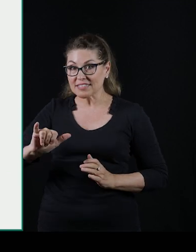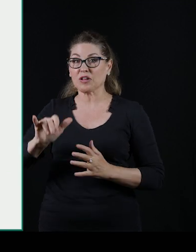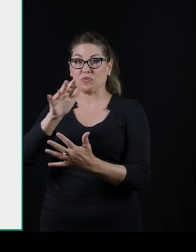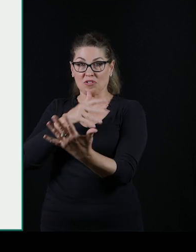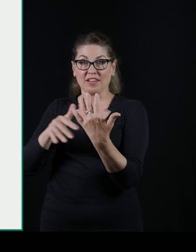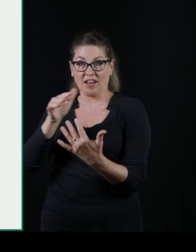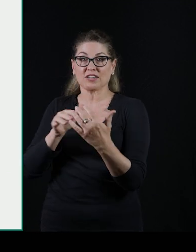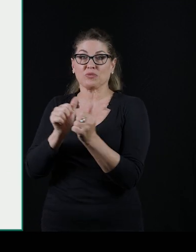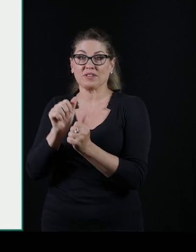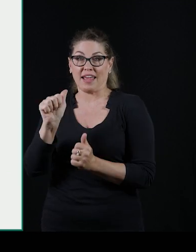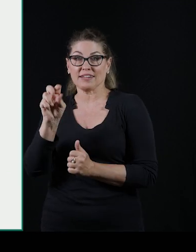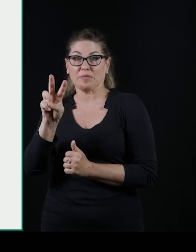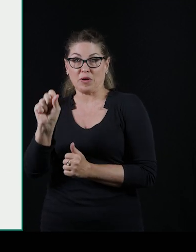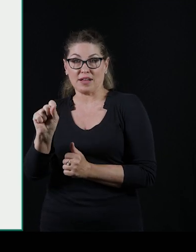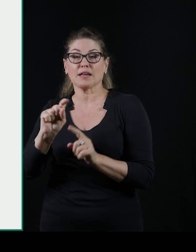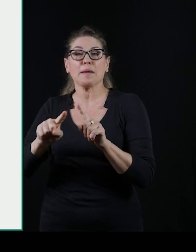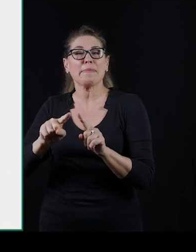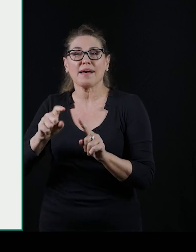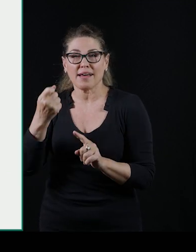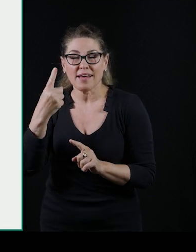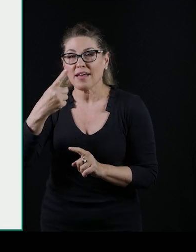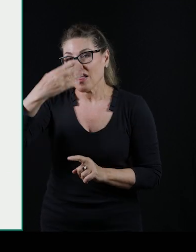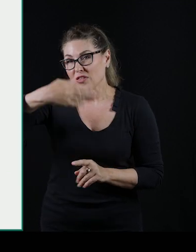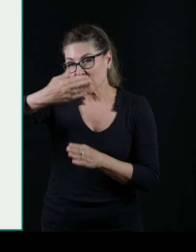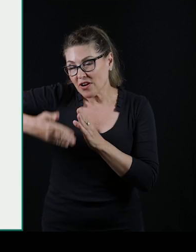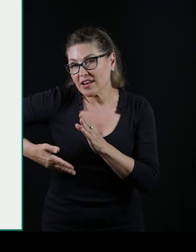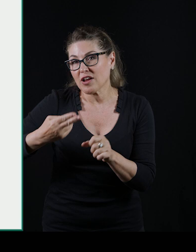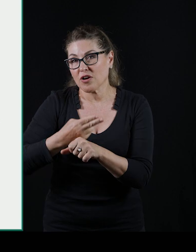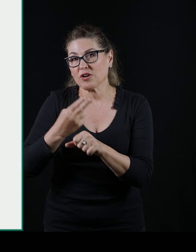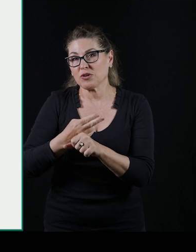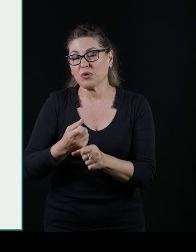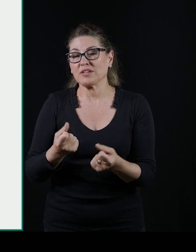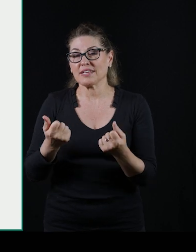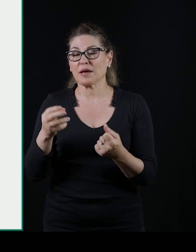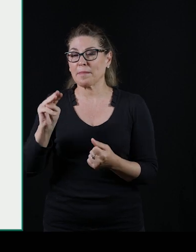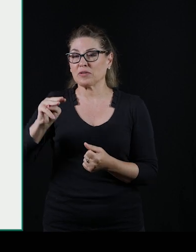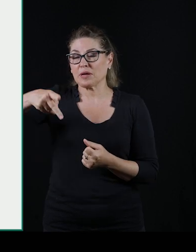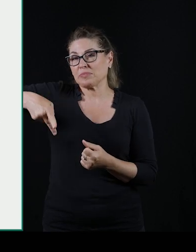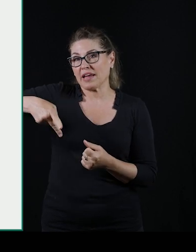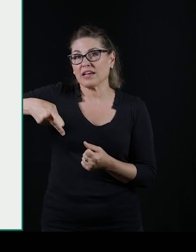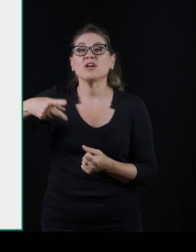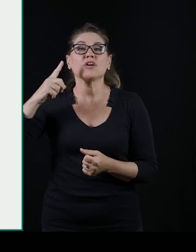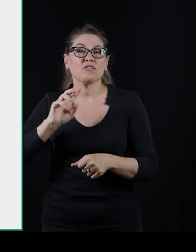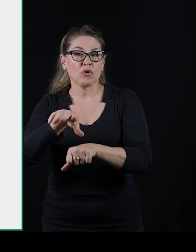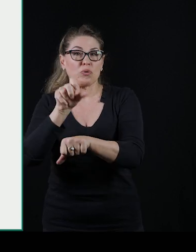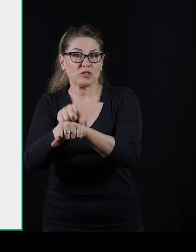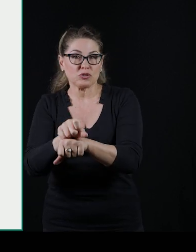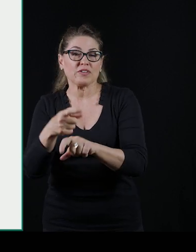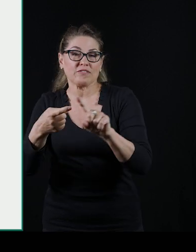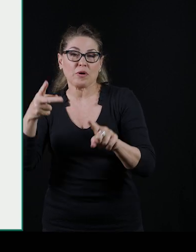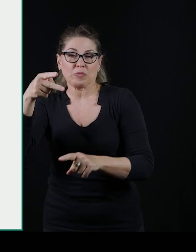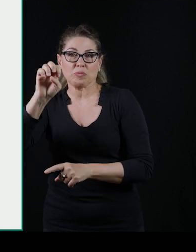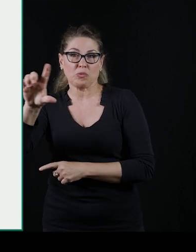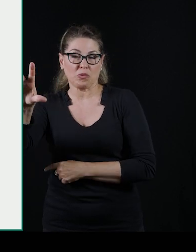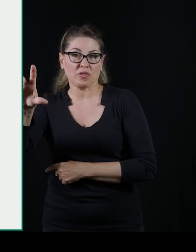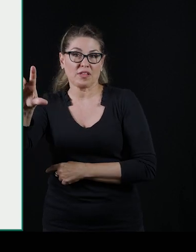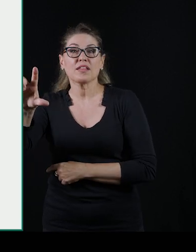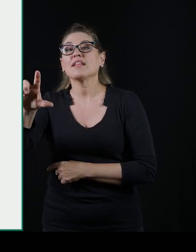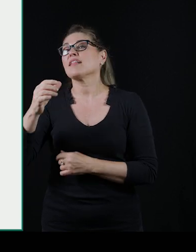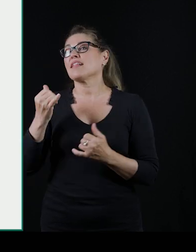with front ends and AWS, but now those front ends are using the PlayFab Multiplayer Servers APIs to reserve a game server from the pool.